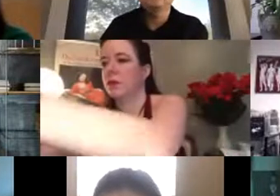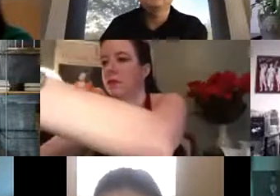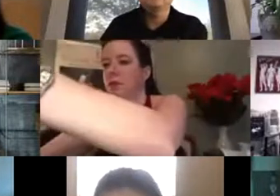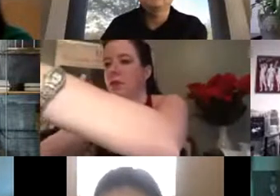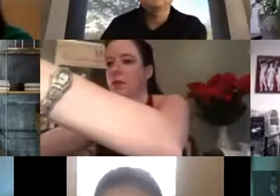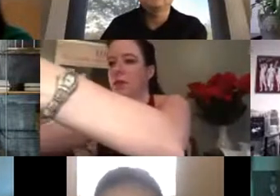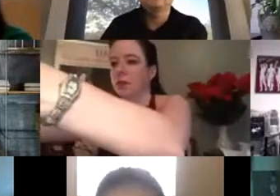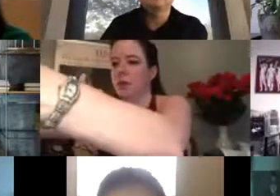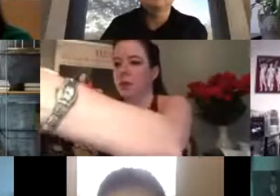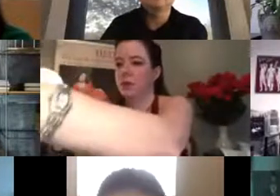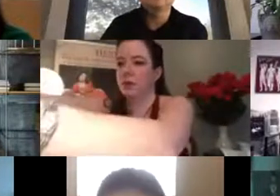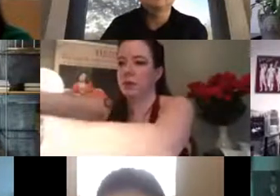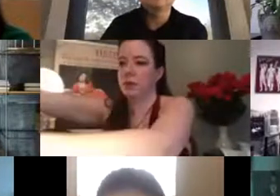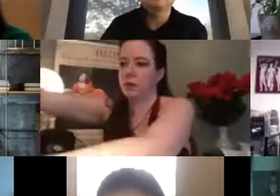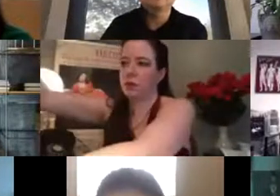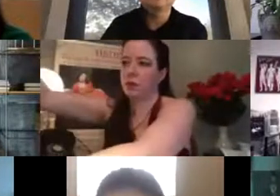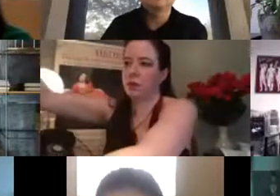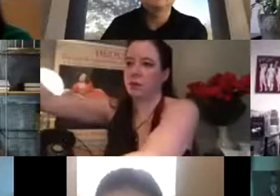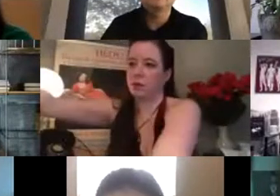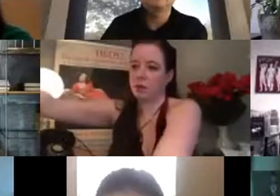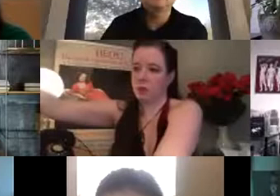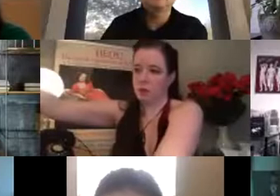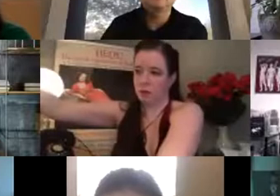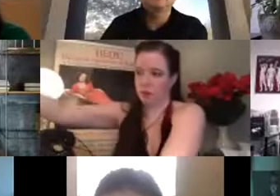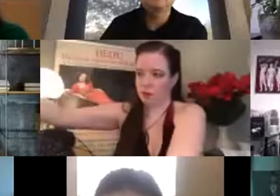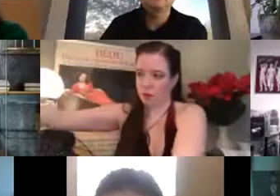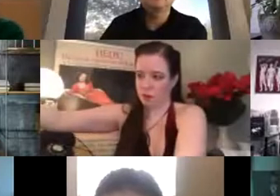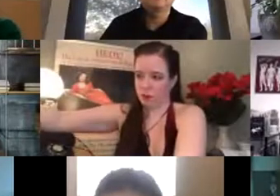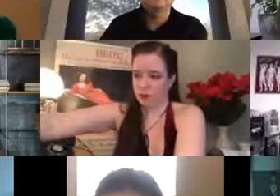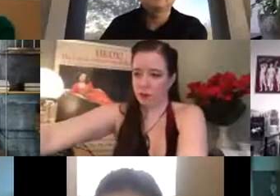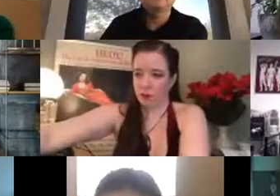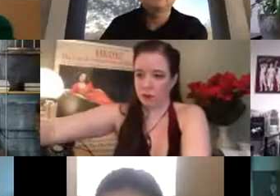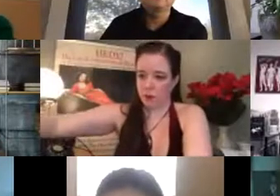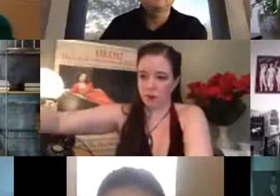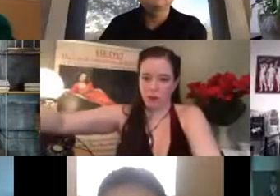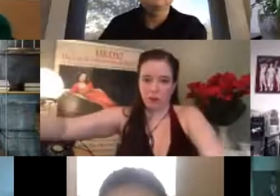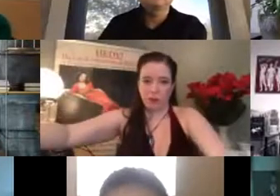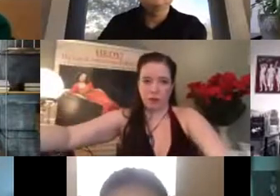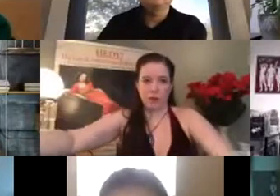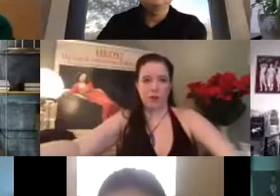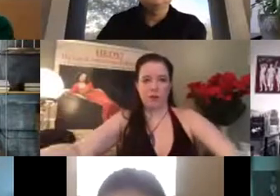And in the case of the center, in the case of myself here and now, one of the biggest things